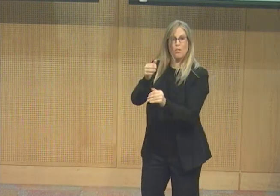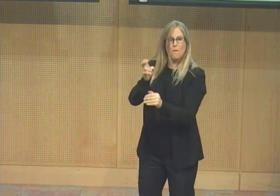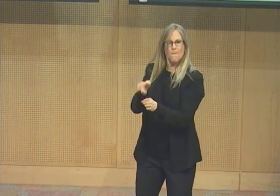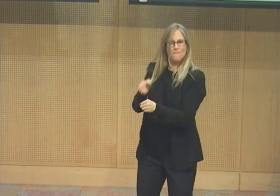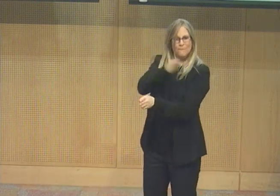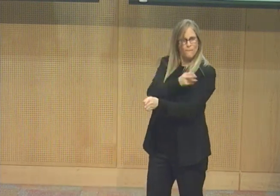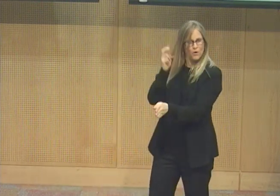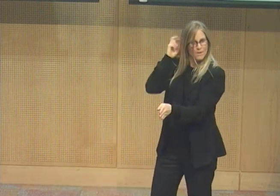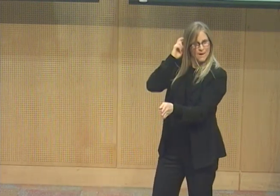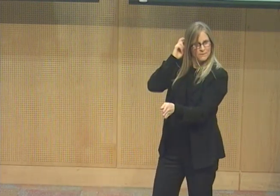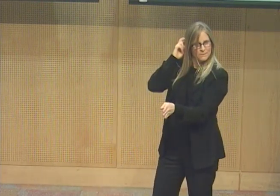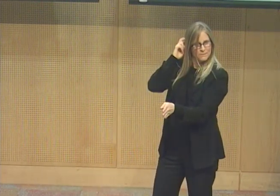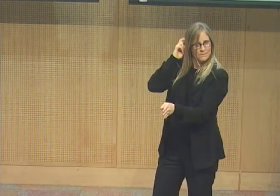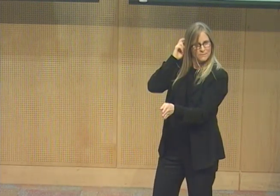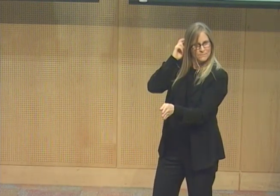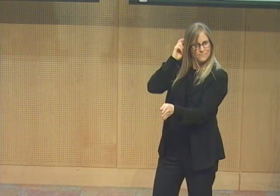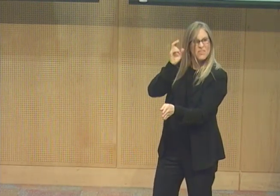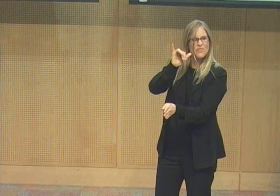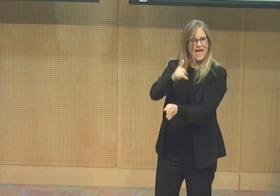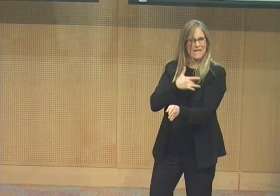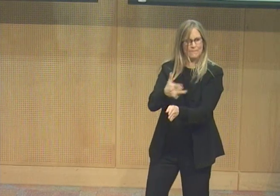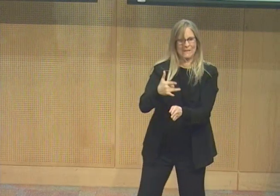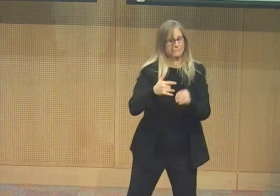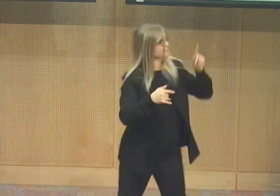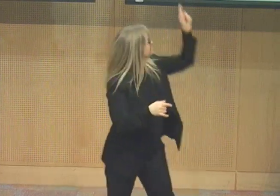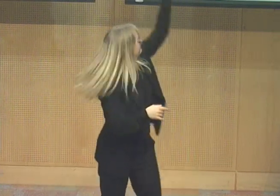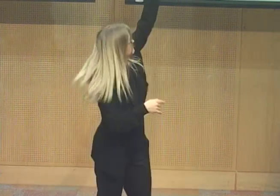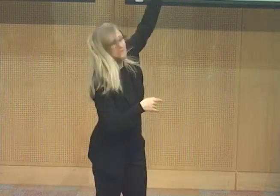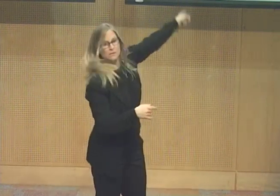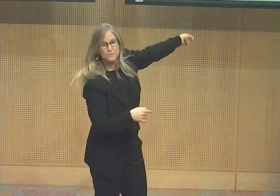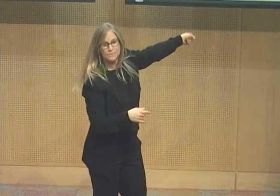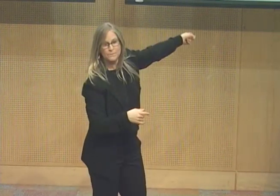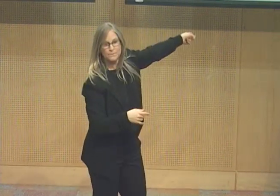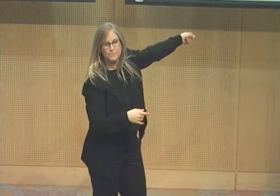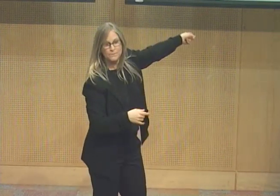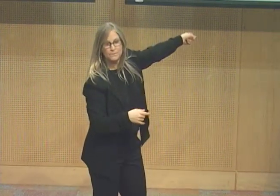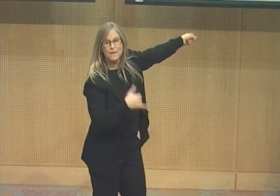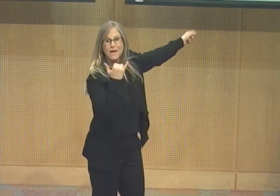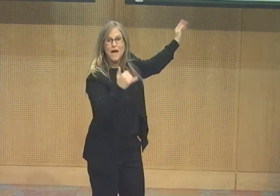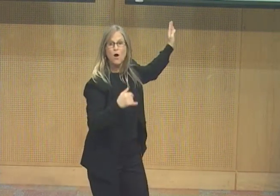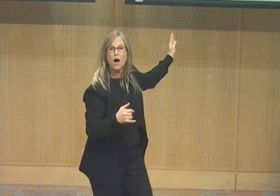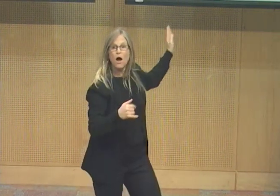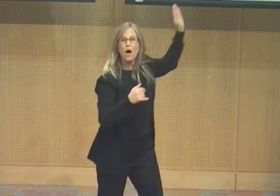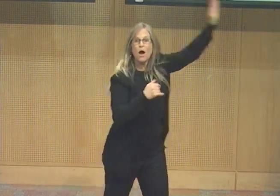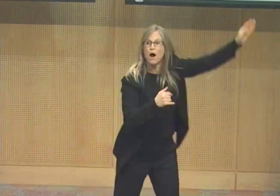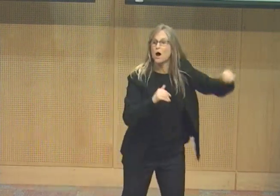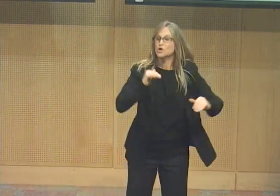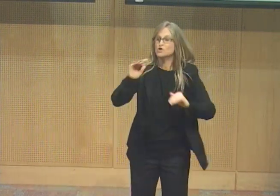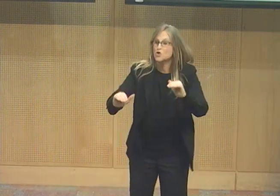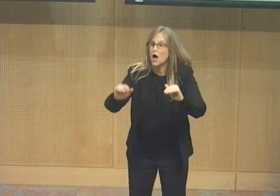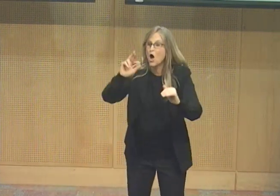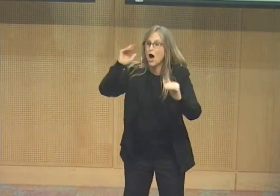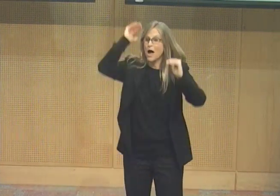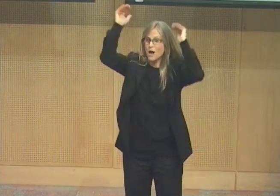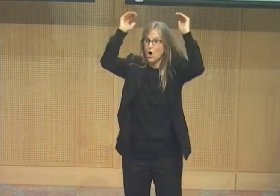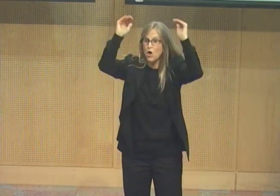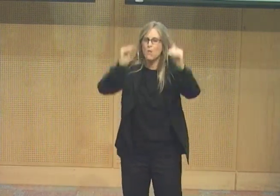for children and adults who were implanted carried with it this very pattern of language use.